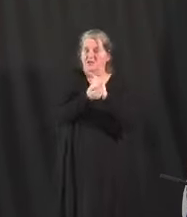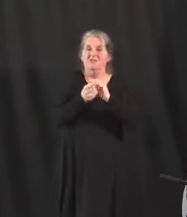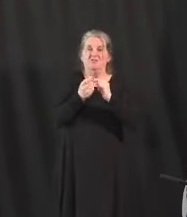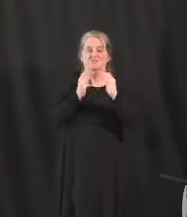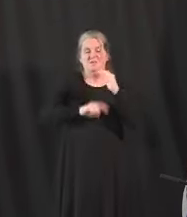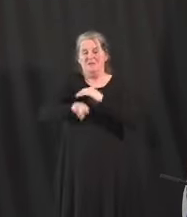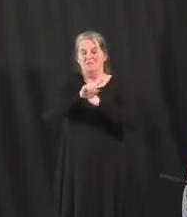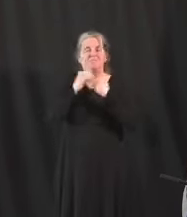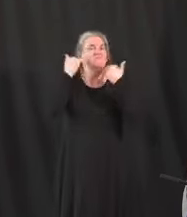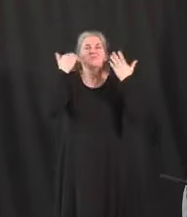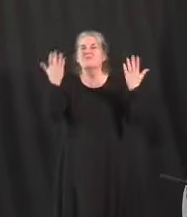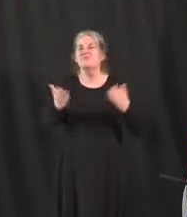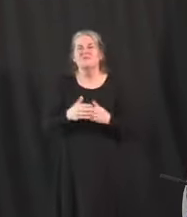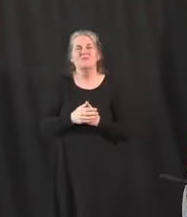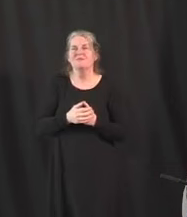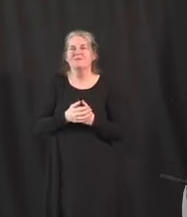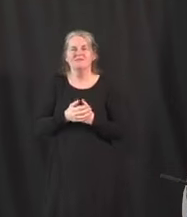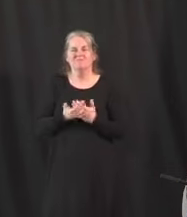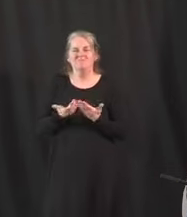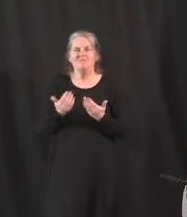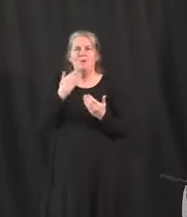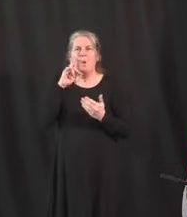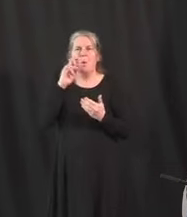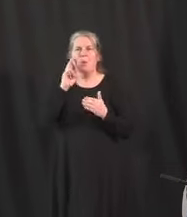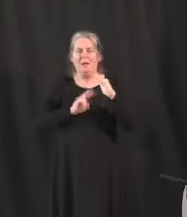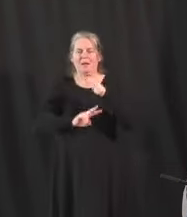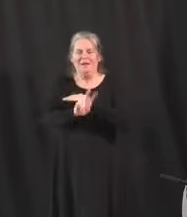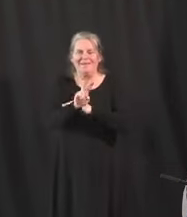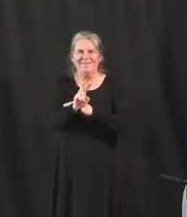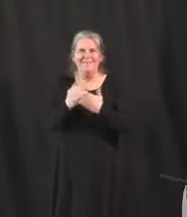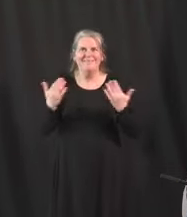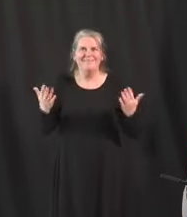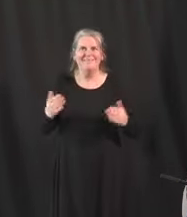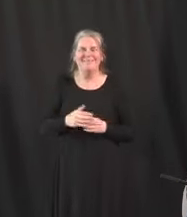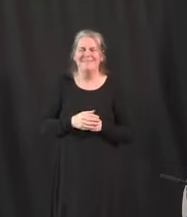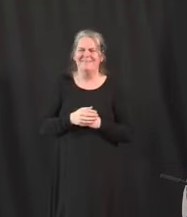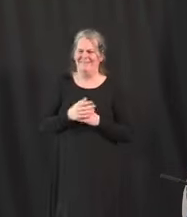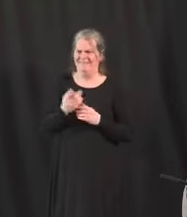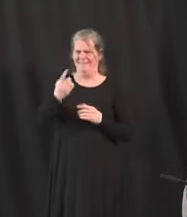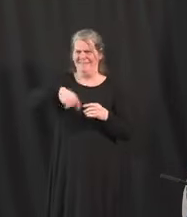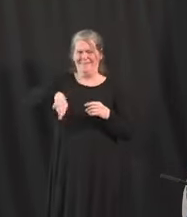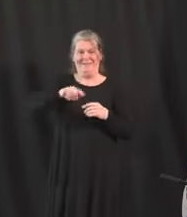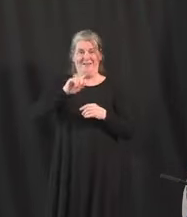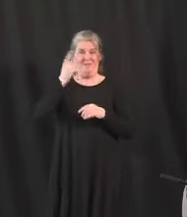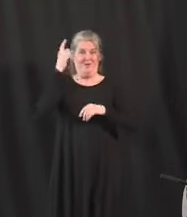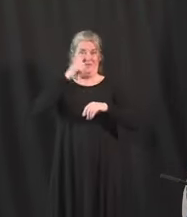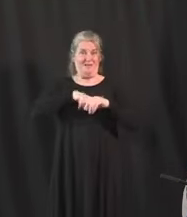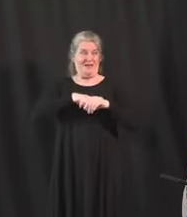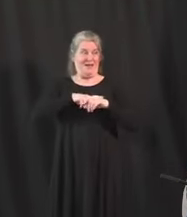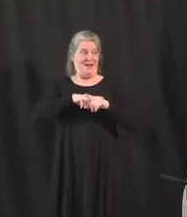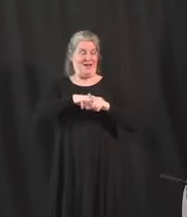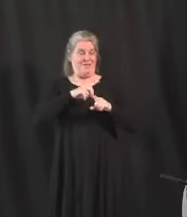UNCHARTED TERRITORY IN THAT FOR THE FIRST TIME A LOT OF PEOPLE ARE SEEING THAT REDUCTION OF THE CURVE.